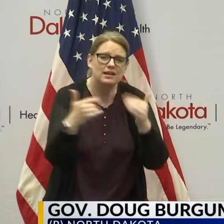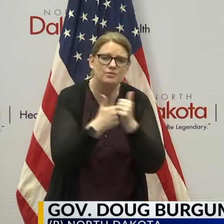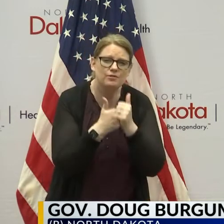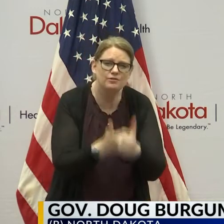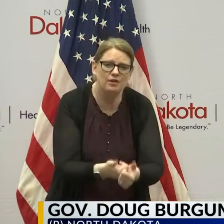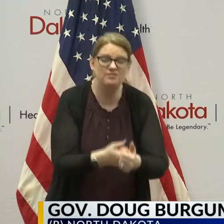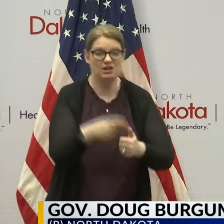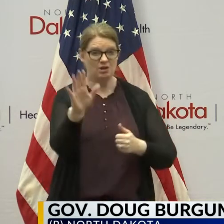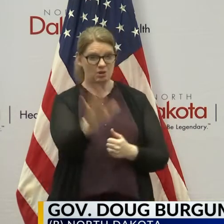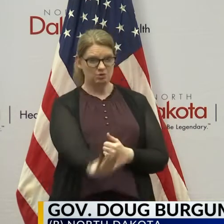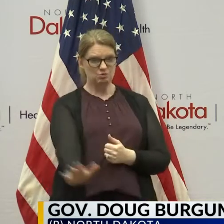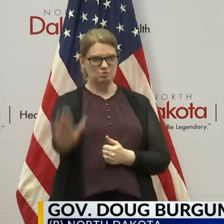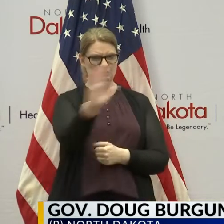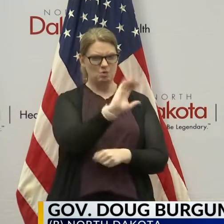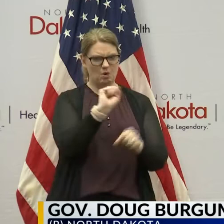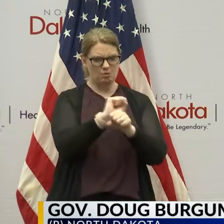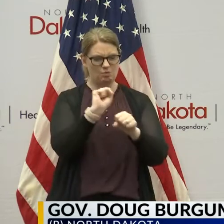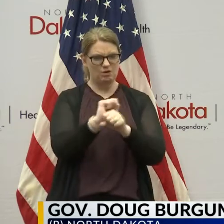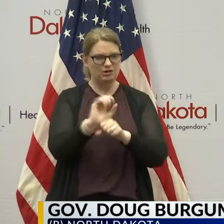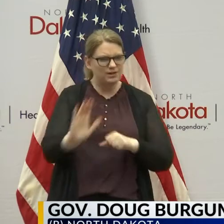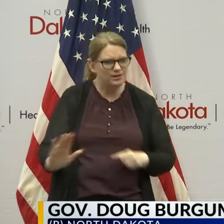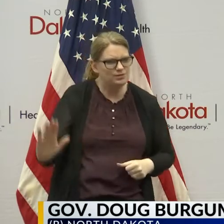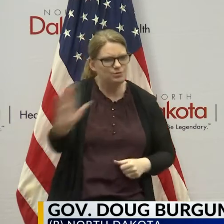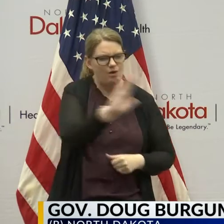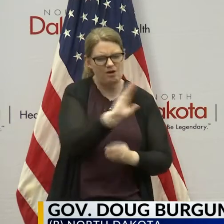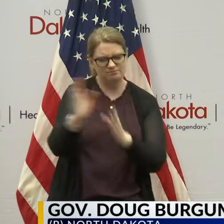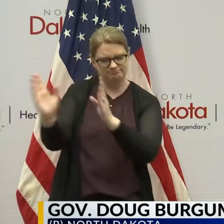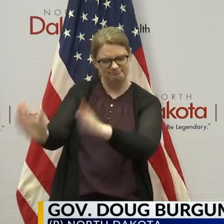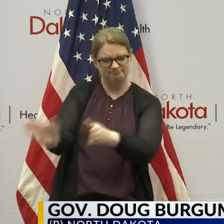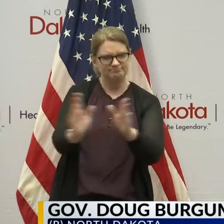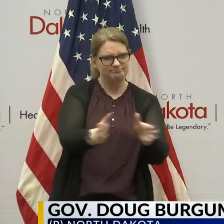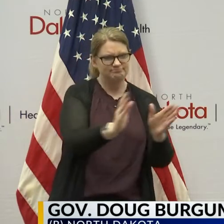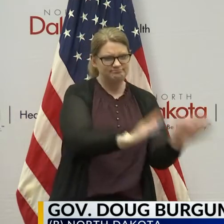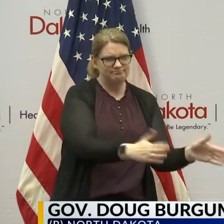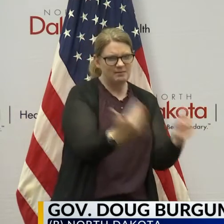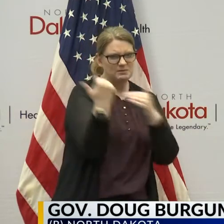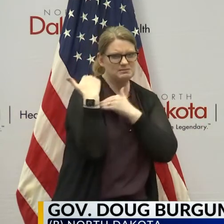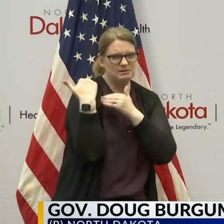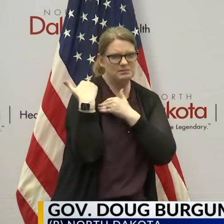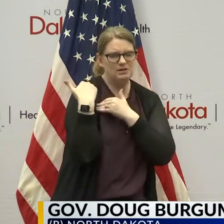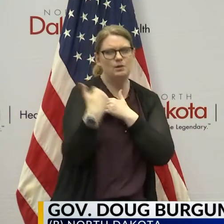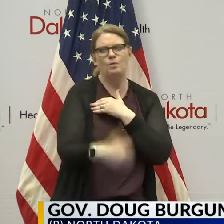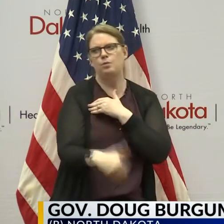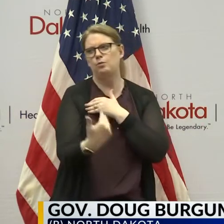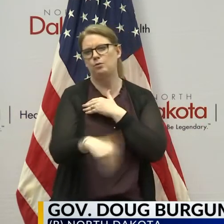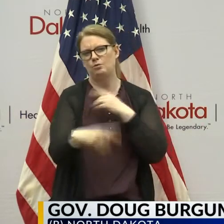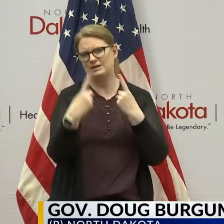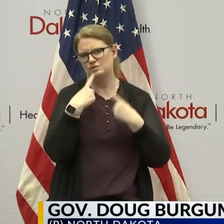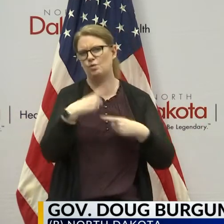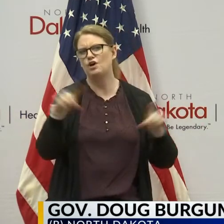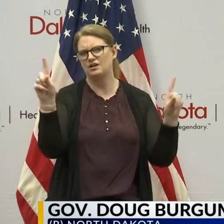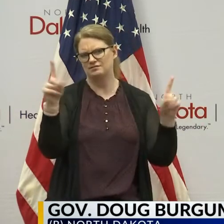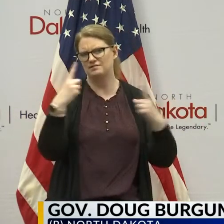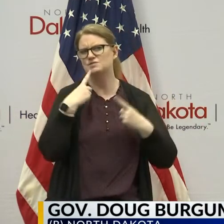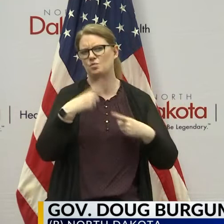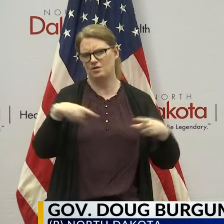HEALTH PRECAUTIONS TO MITIGATE THE RISK OF CORONAVIRUS. AGAIN, THANK YOU ALL FOR DOING